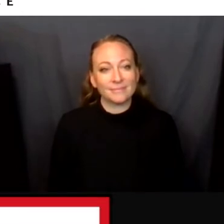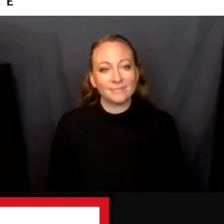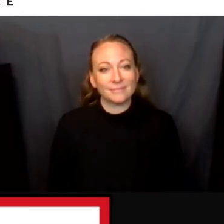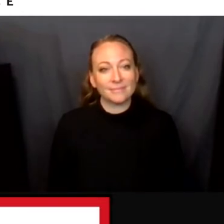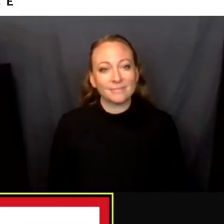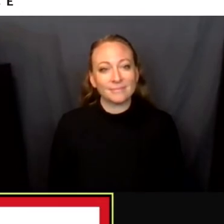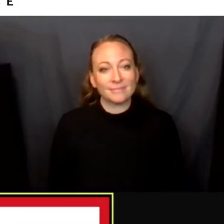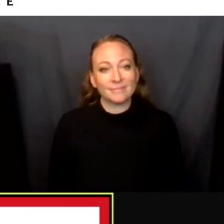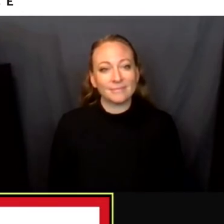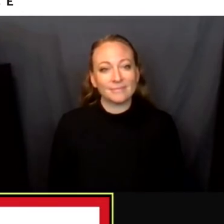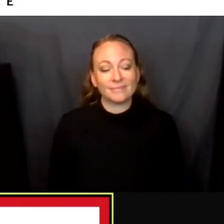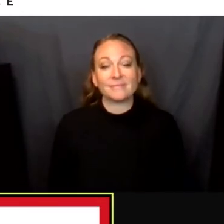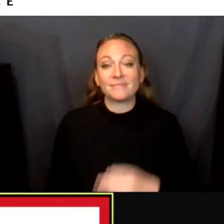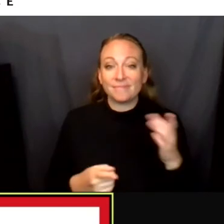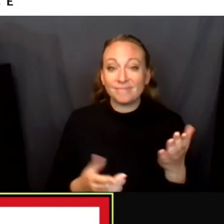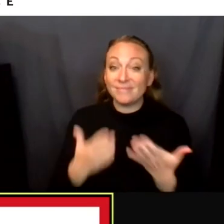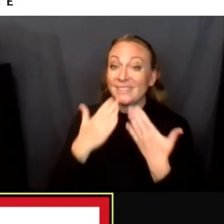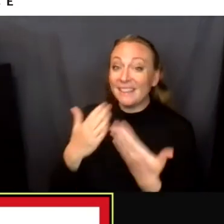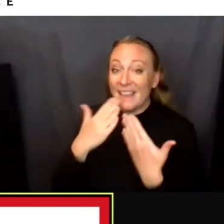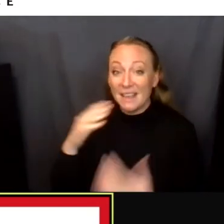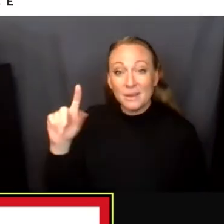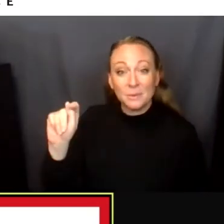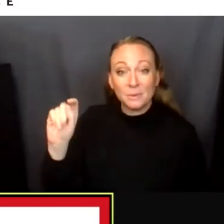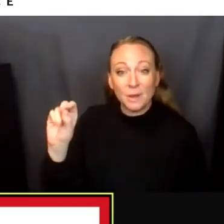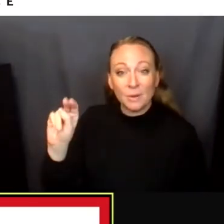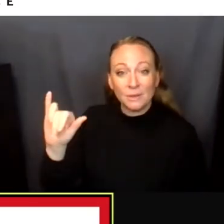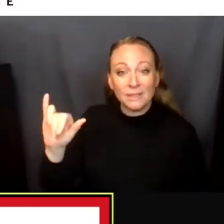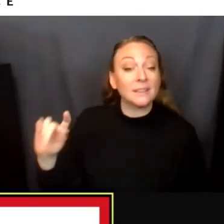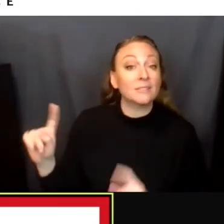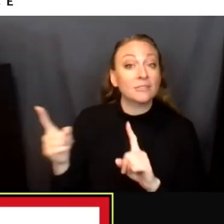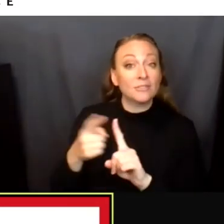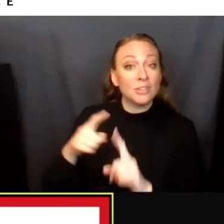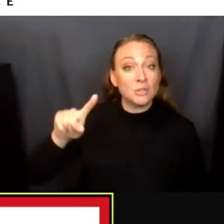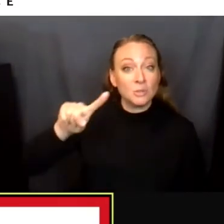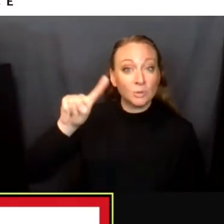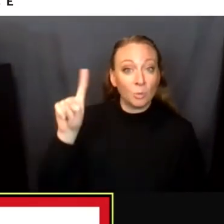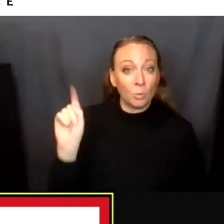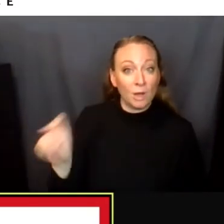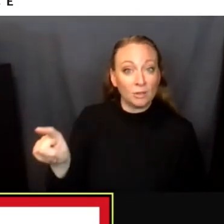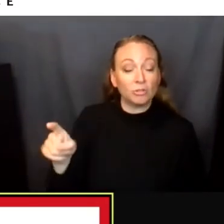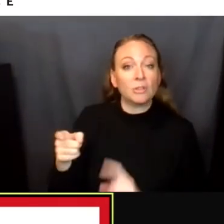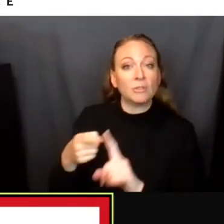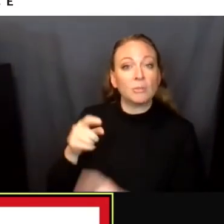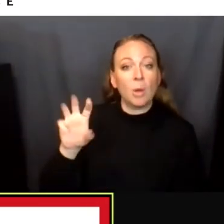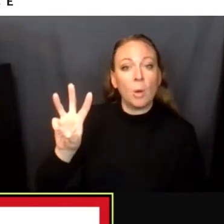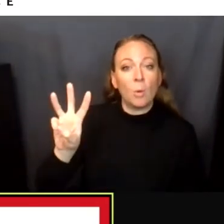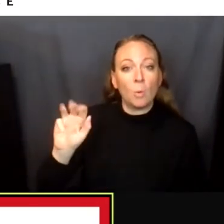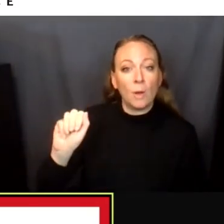Thank you, Tony. The first question that has come in today is from Wayne Todd.